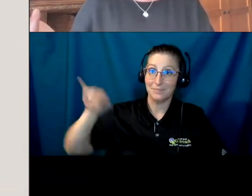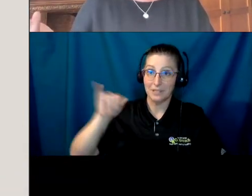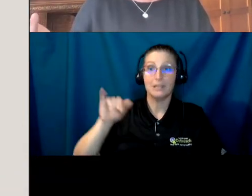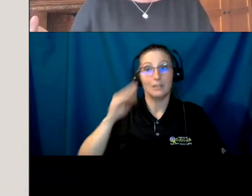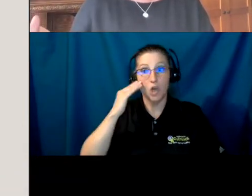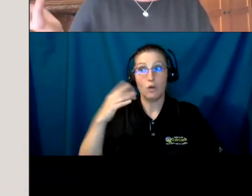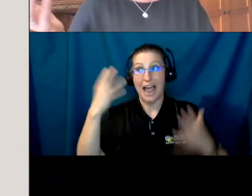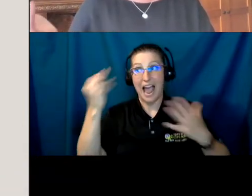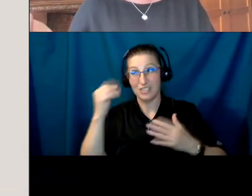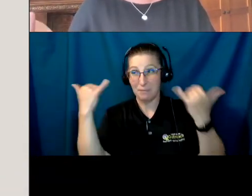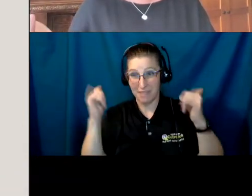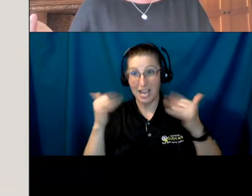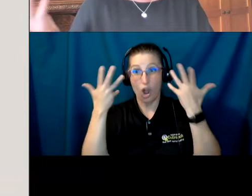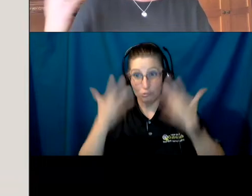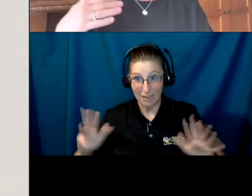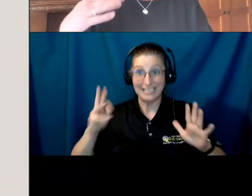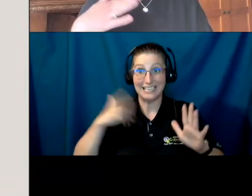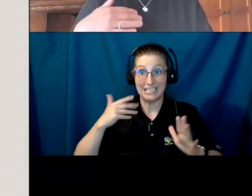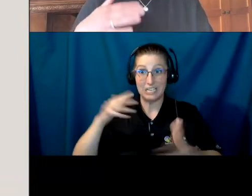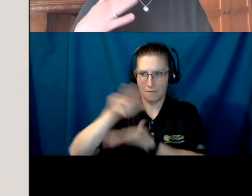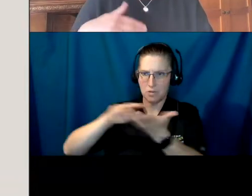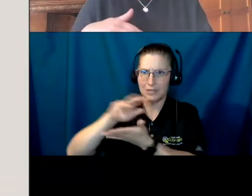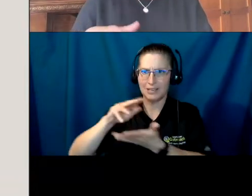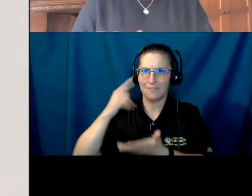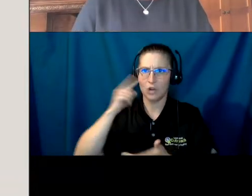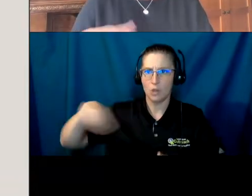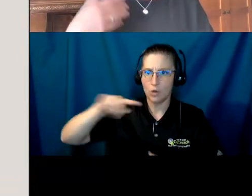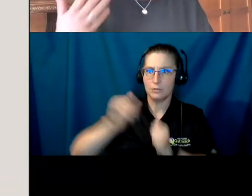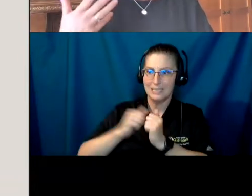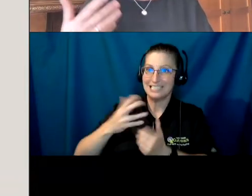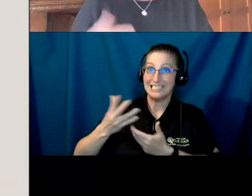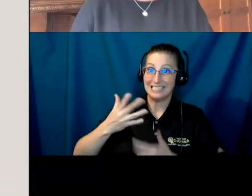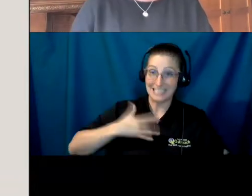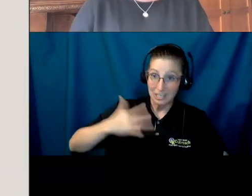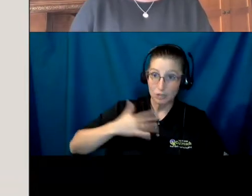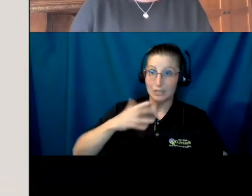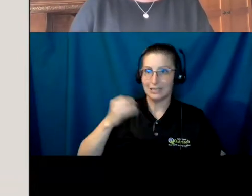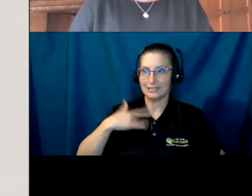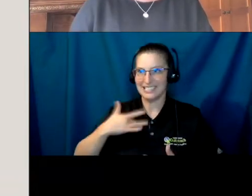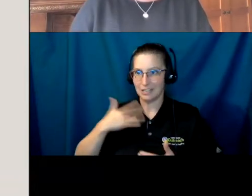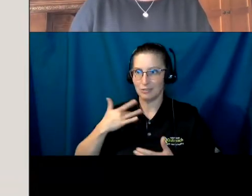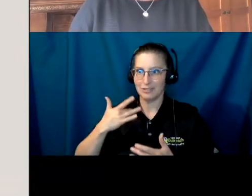is for a lot of these kids, kids with sensory issues and kids with sensory impairments so